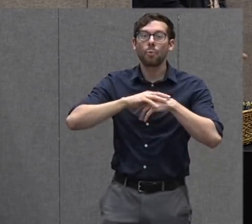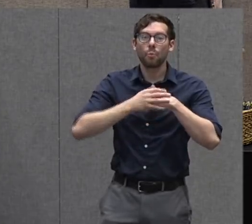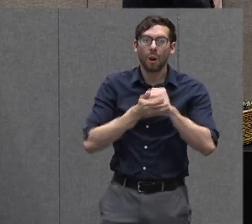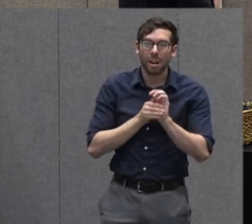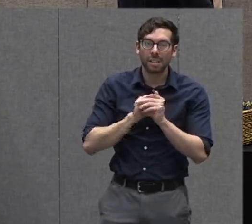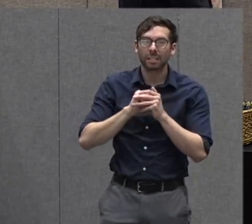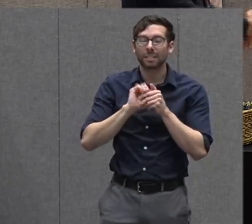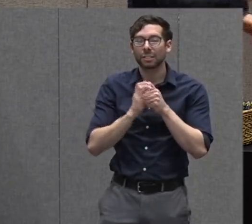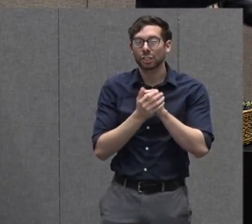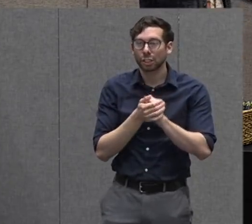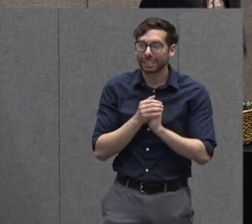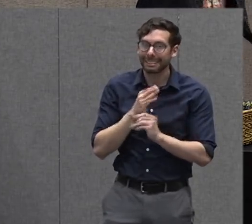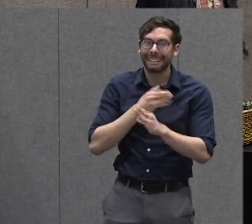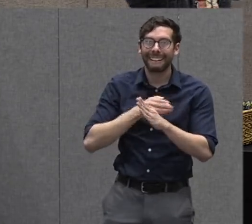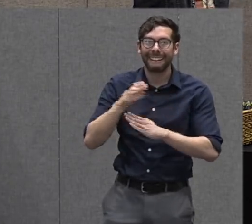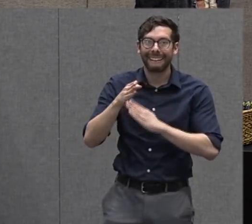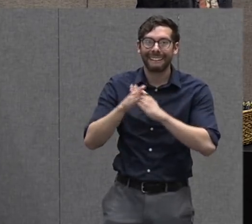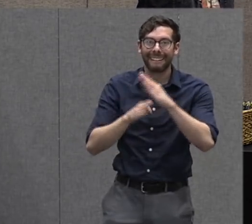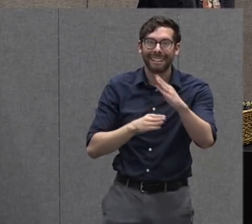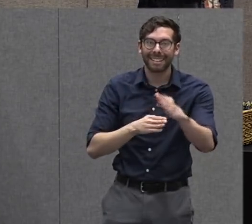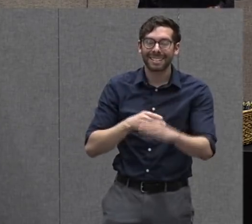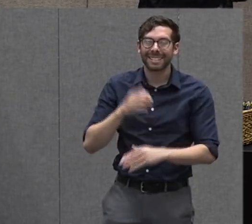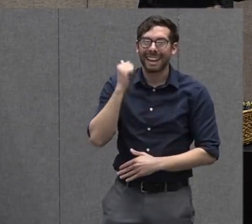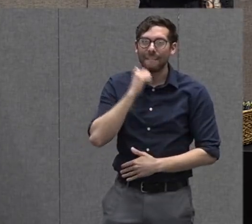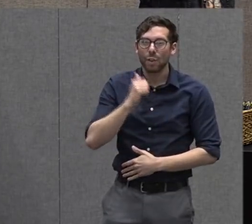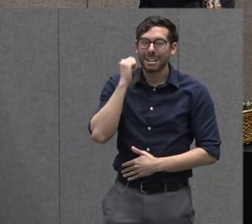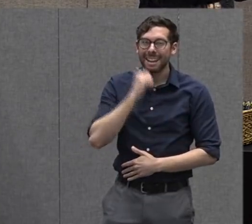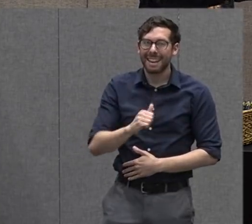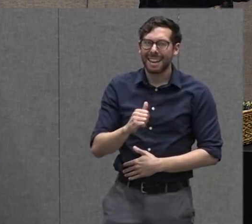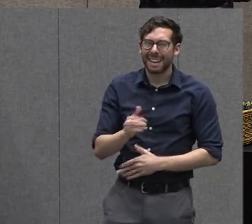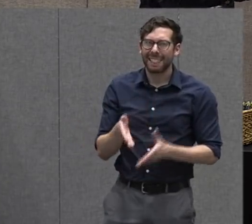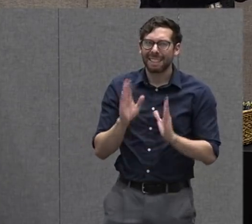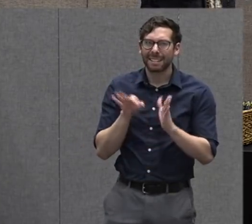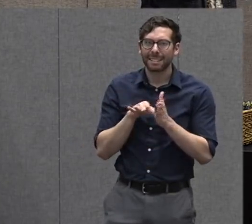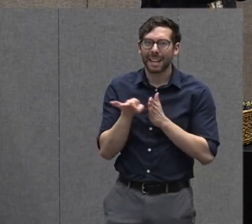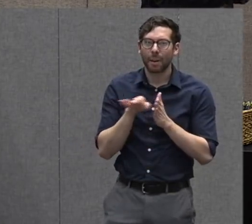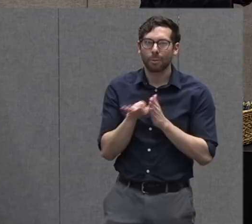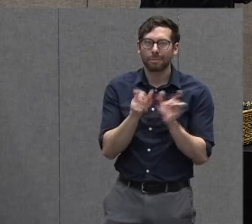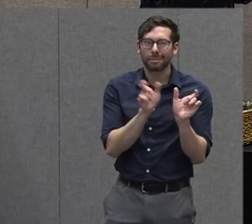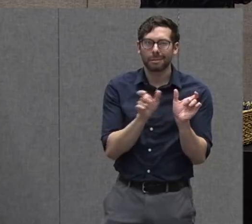Let's see if that has seven. [Mr. R] Wa-shing-hands e-ve-ry-day.